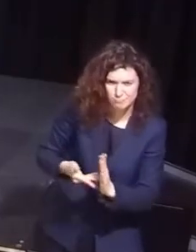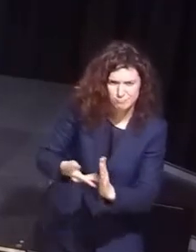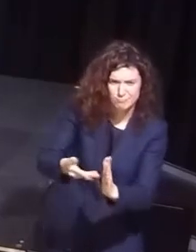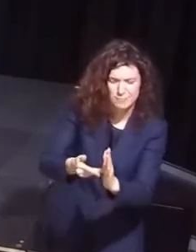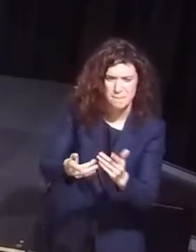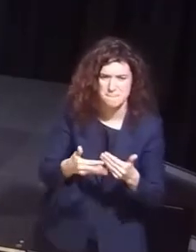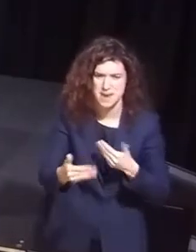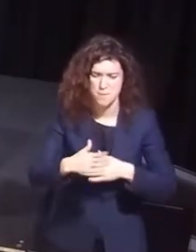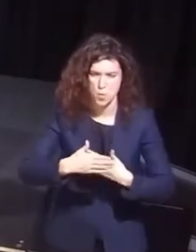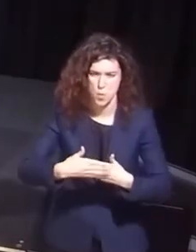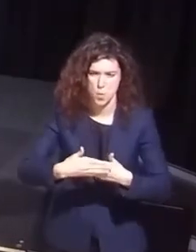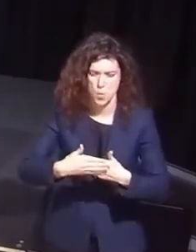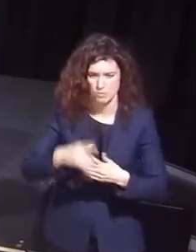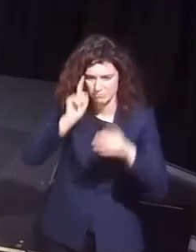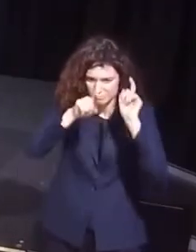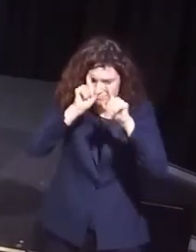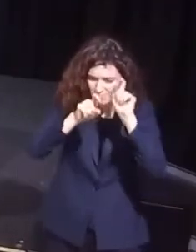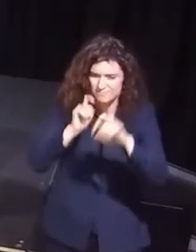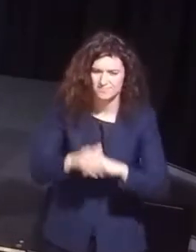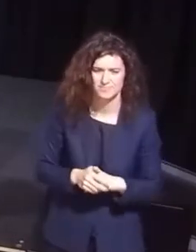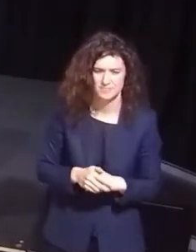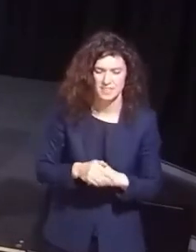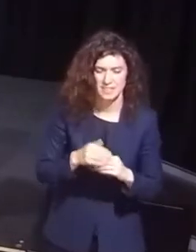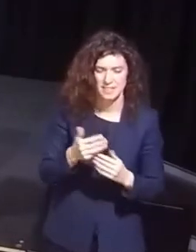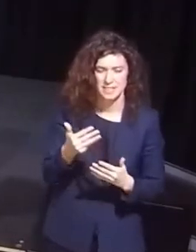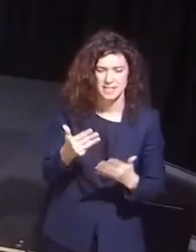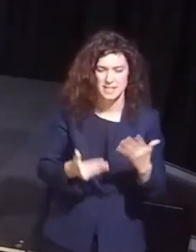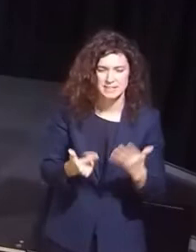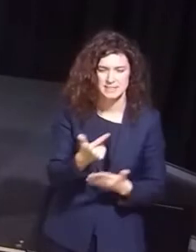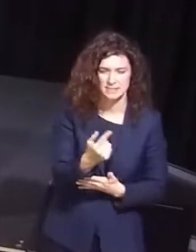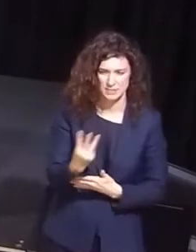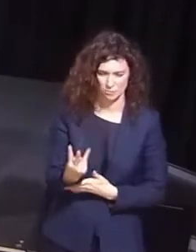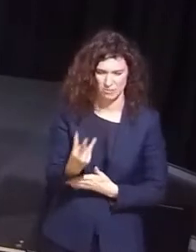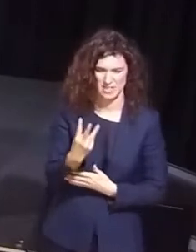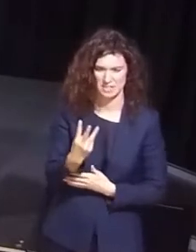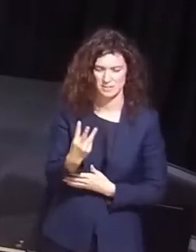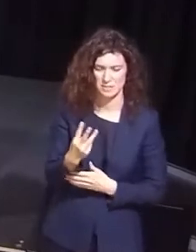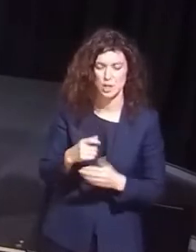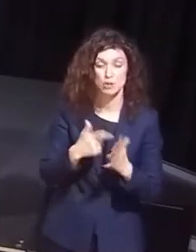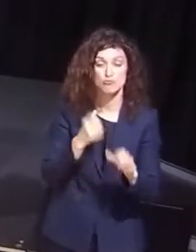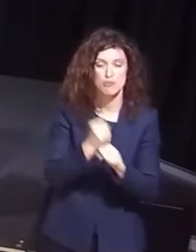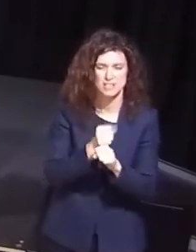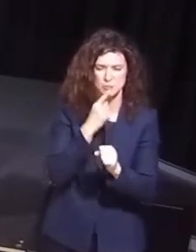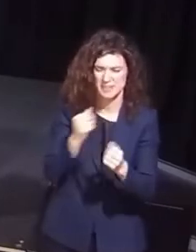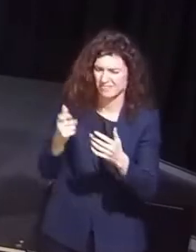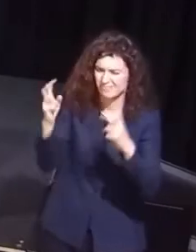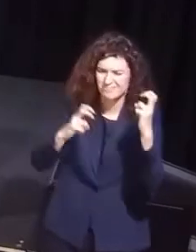Reg was ousted from Possum in 1973 after disagreements with the trustees, and Sir Ludwig Guttmann...